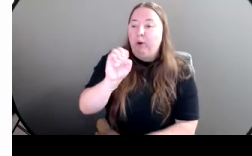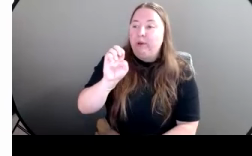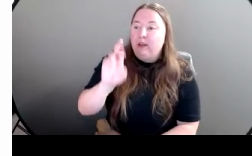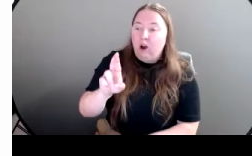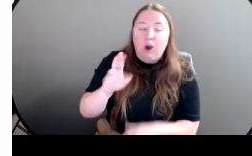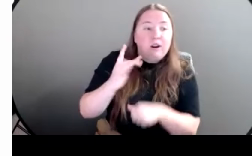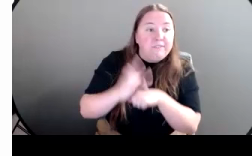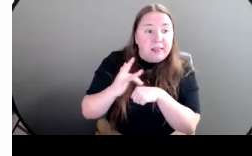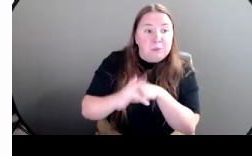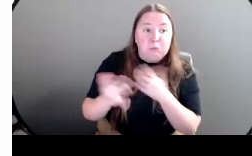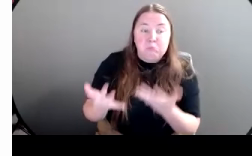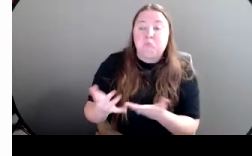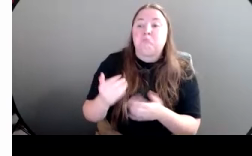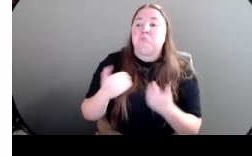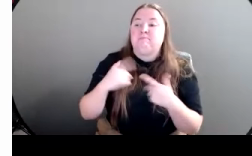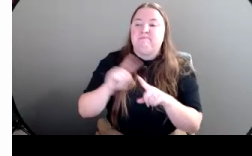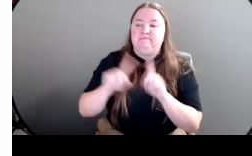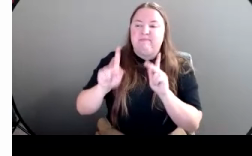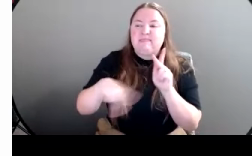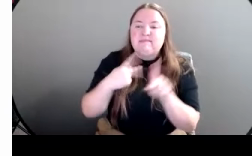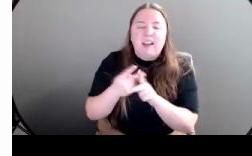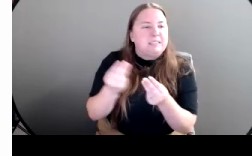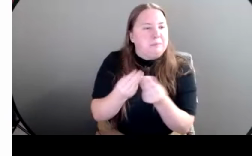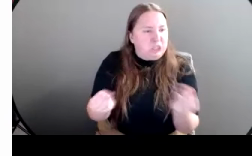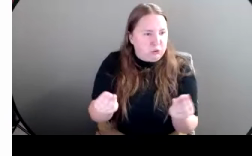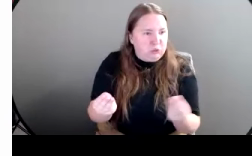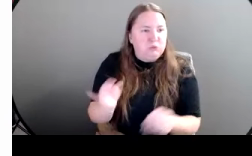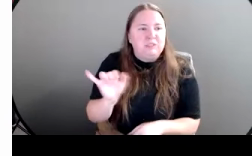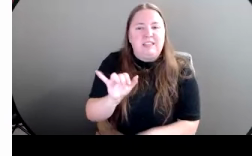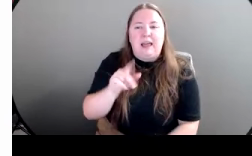It's got different kinds of materials, like podcasts